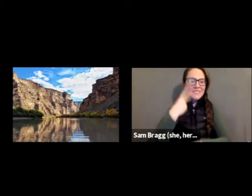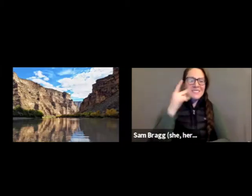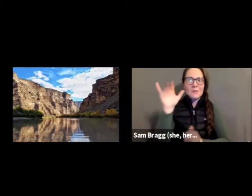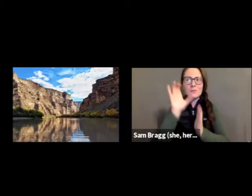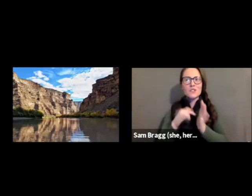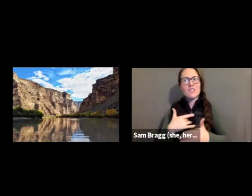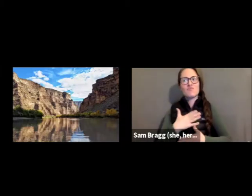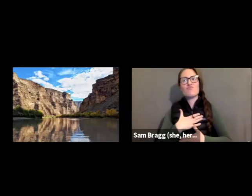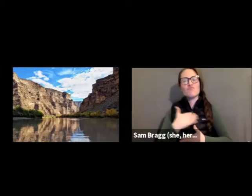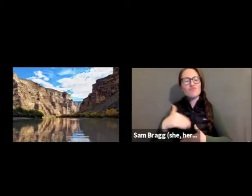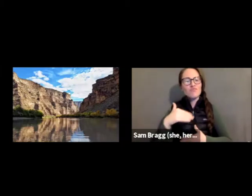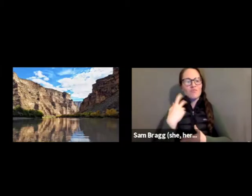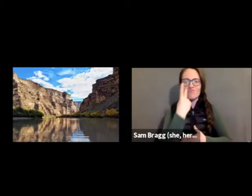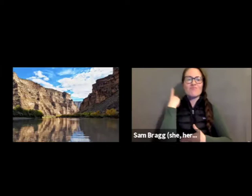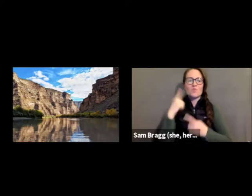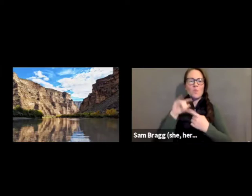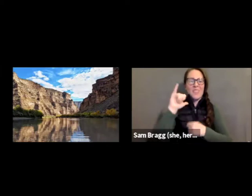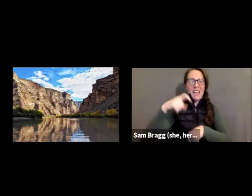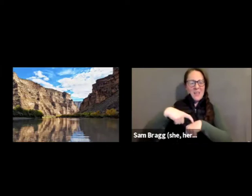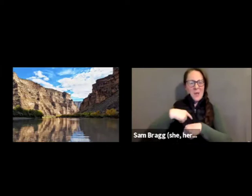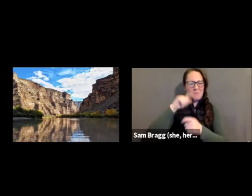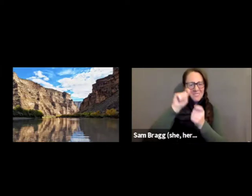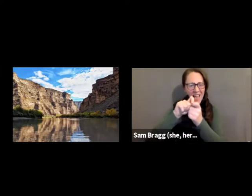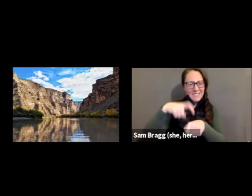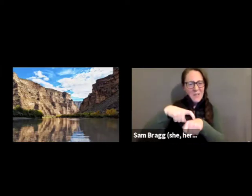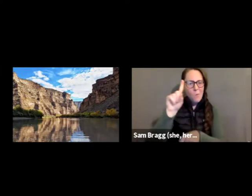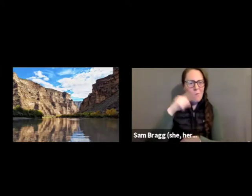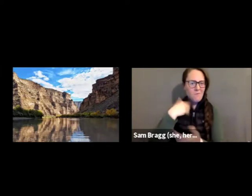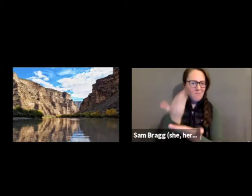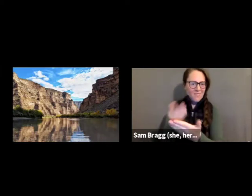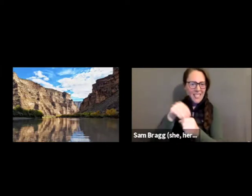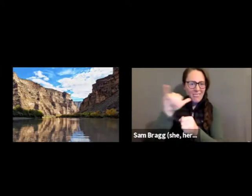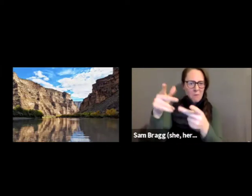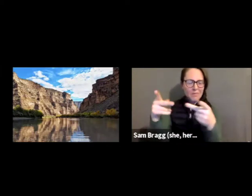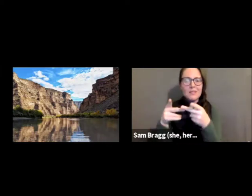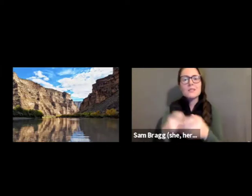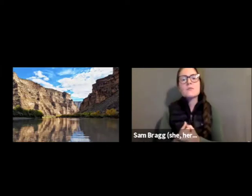So that picture every single time I see it just takes me back to that exact moment.